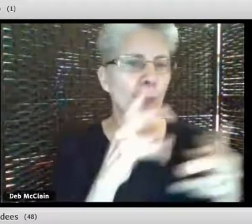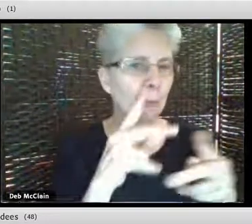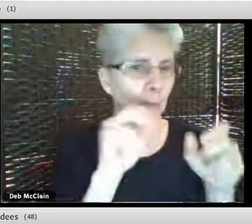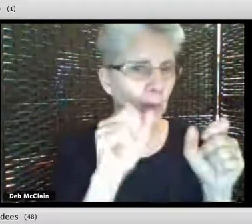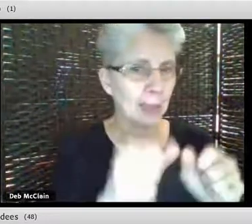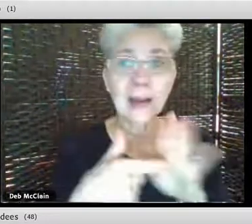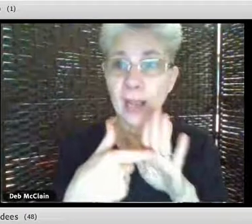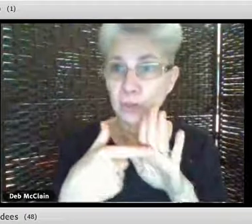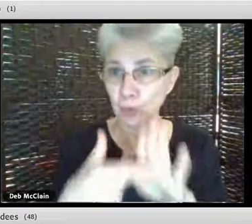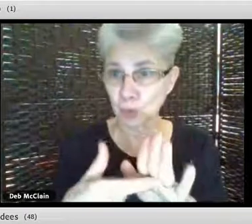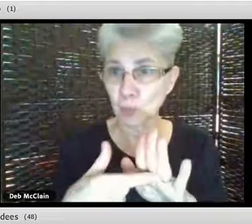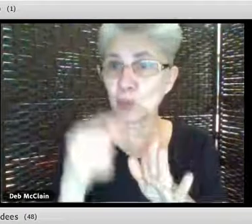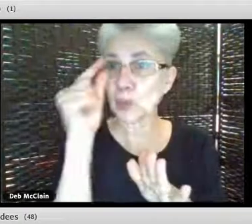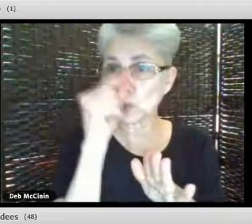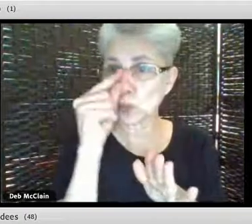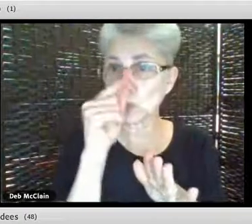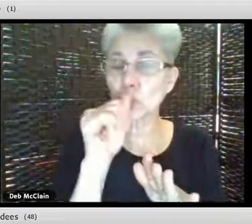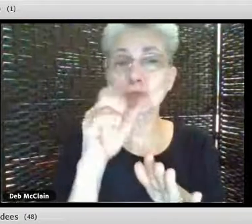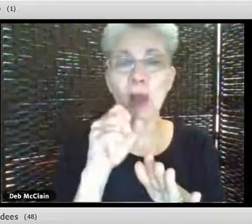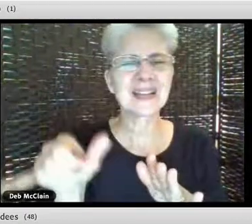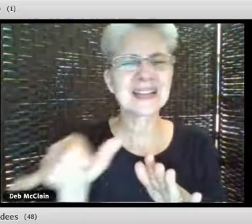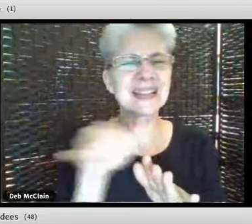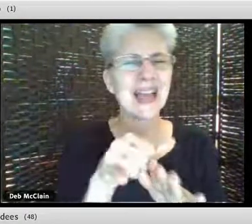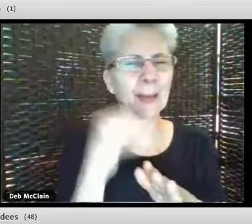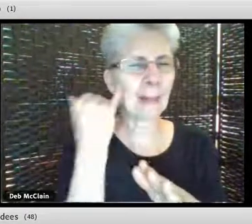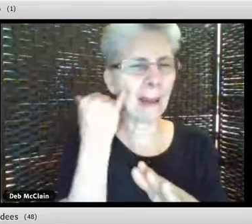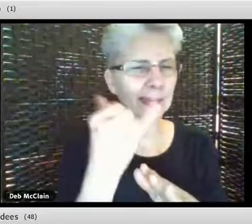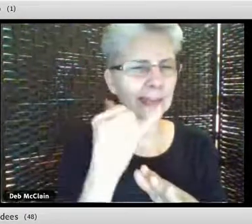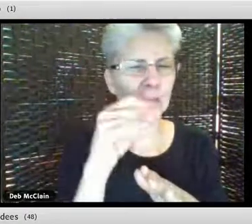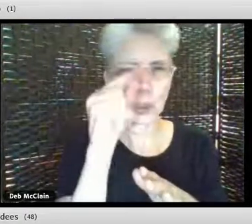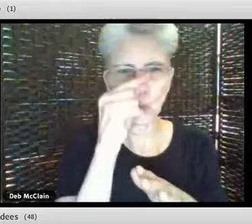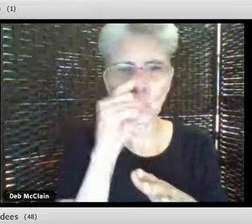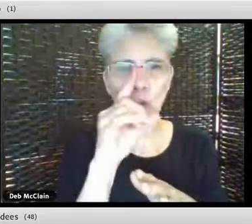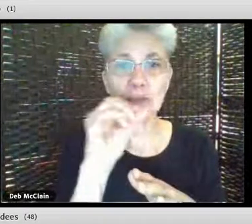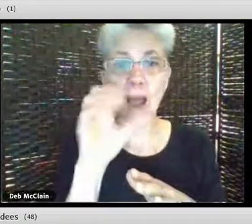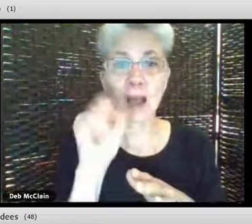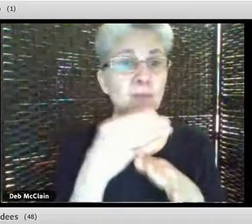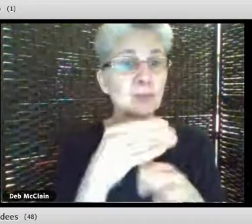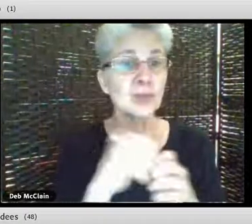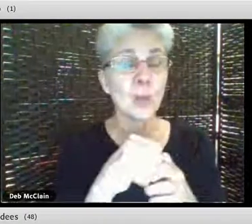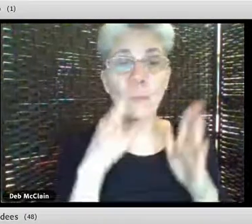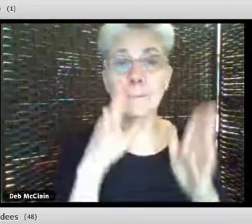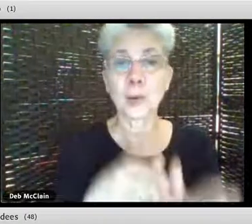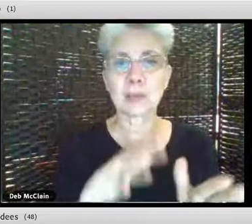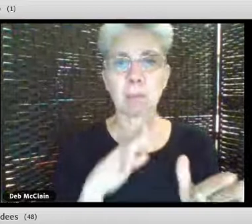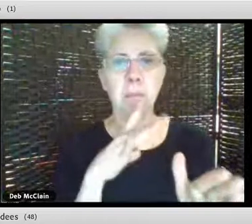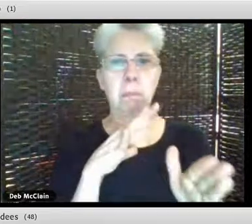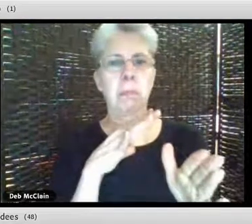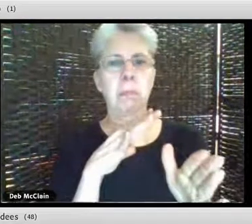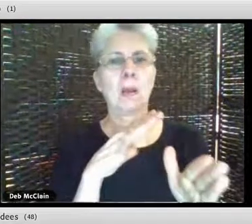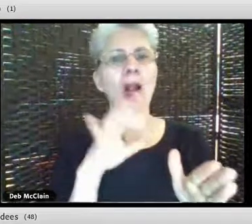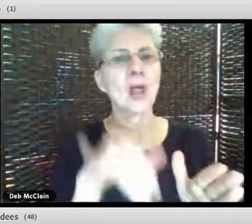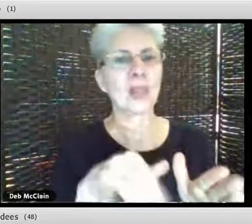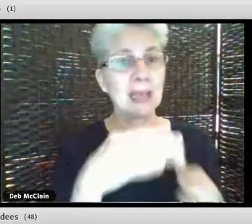You can download the app. Again, you can share it with people like I showed you in Google Drive. That works for Google Docs.